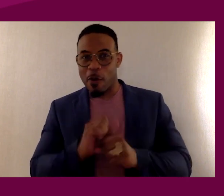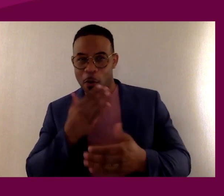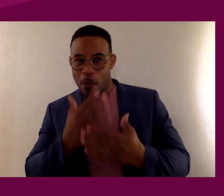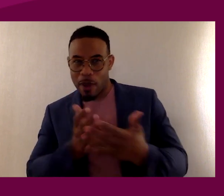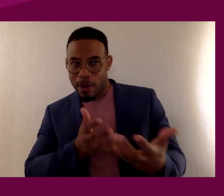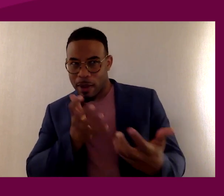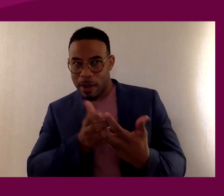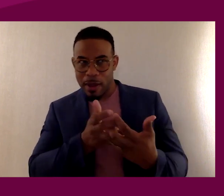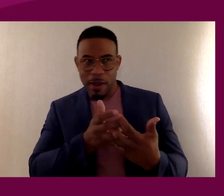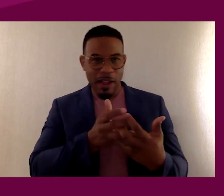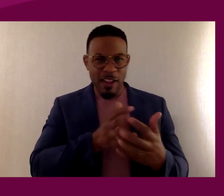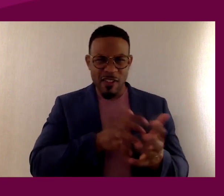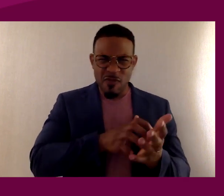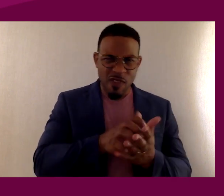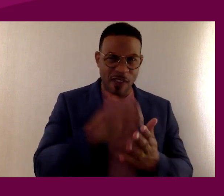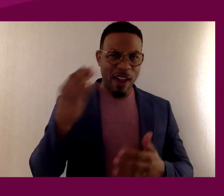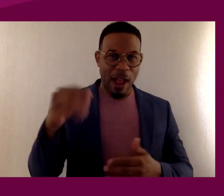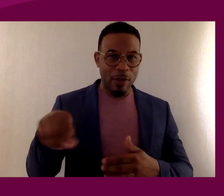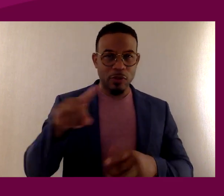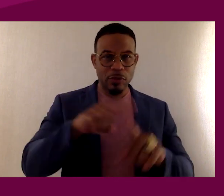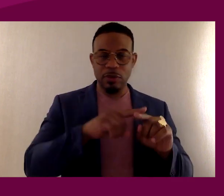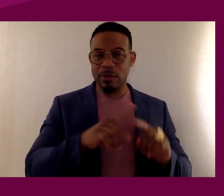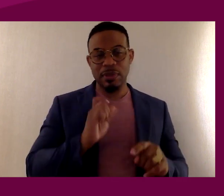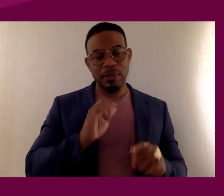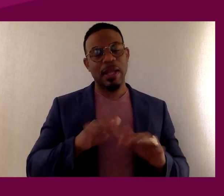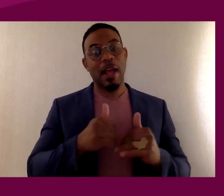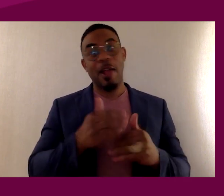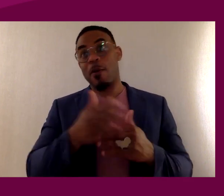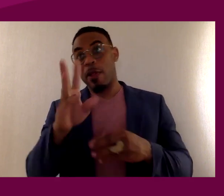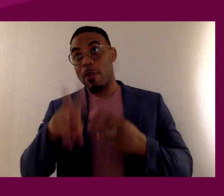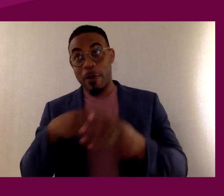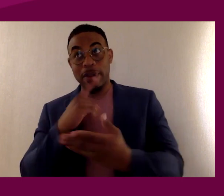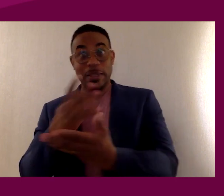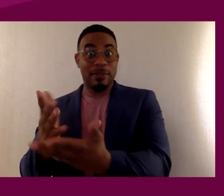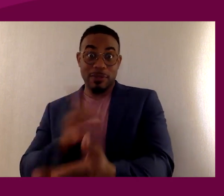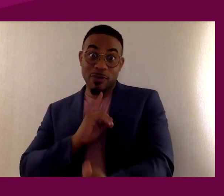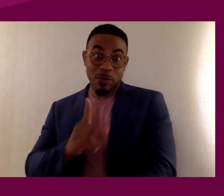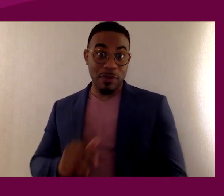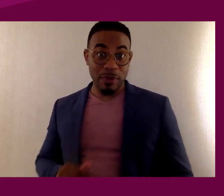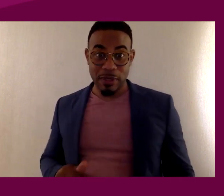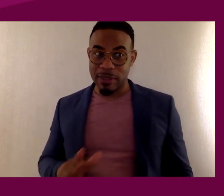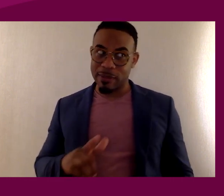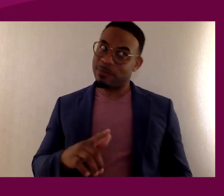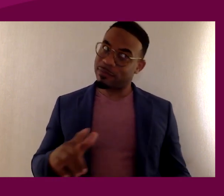safe and could work well in very rough outdoor conditions, which is how the rest of the world